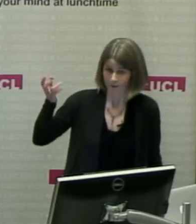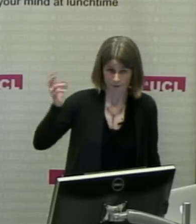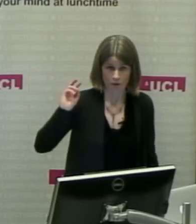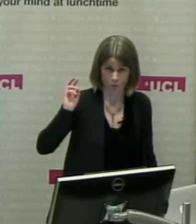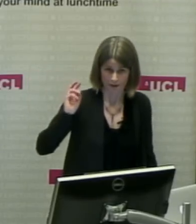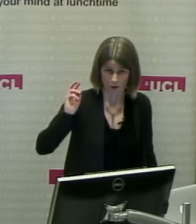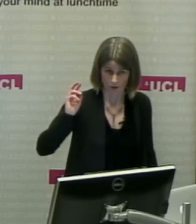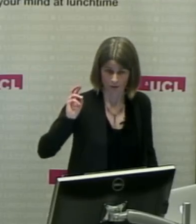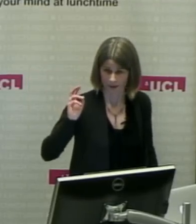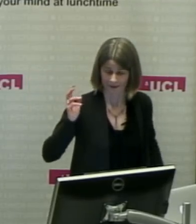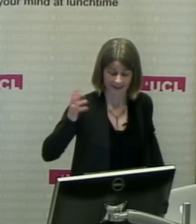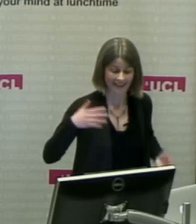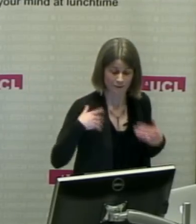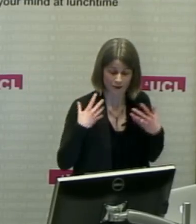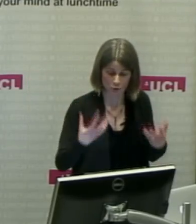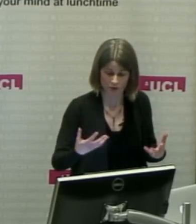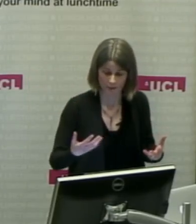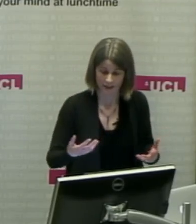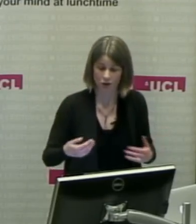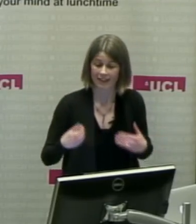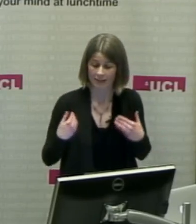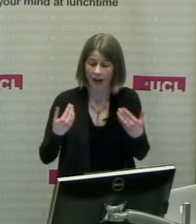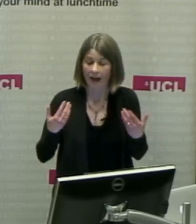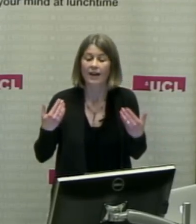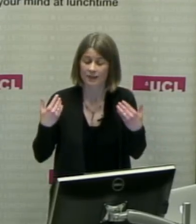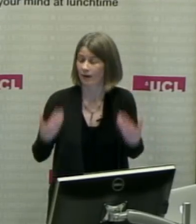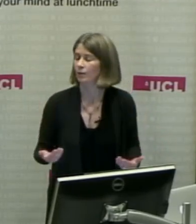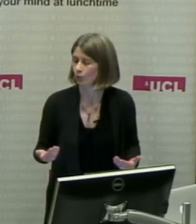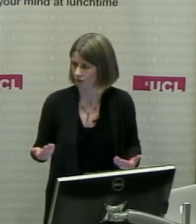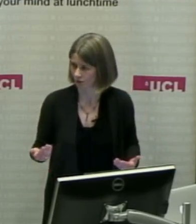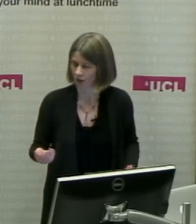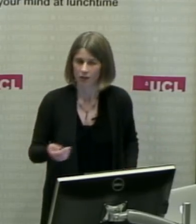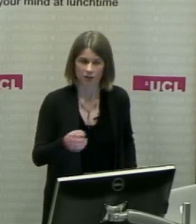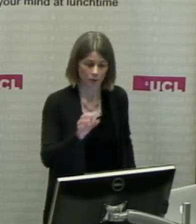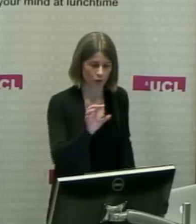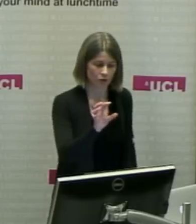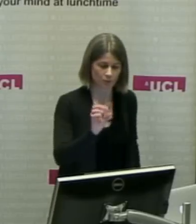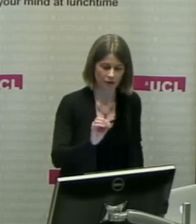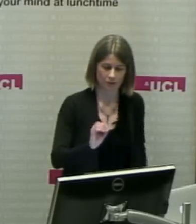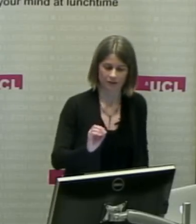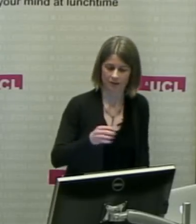showing that even for those with cochlear implants, visual speech very important. So in adults,